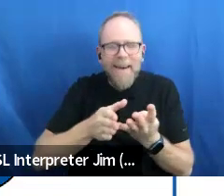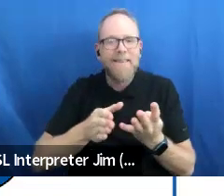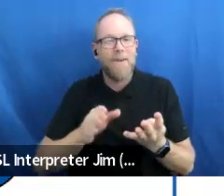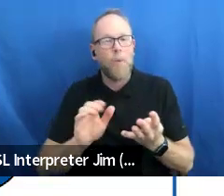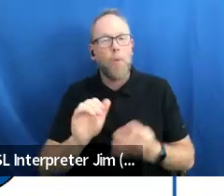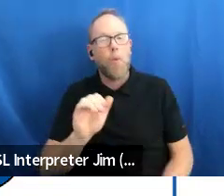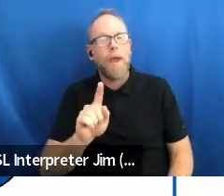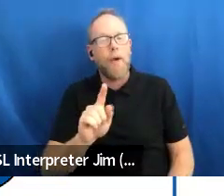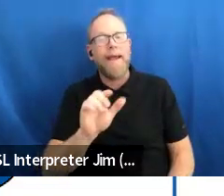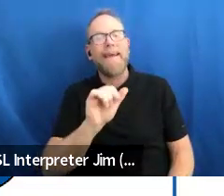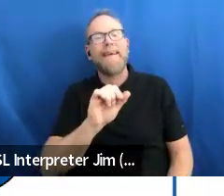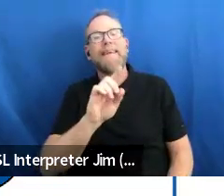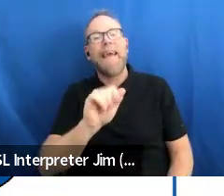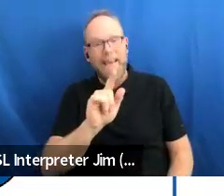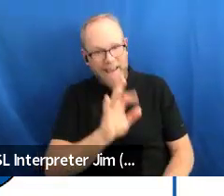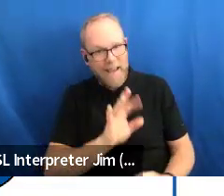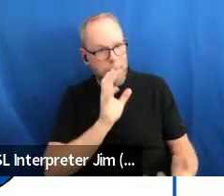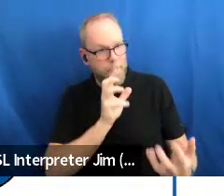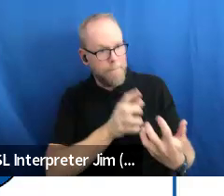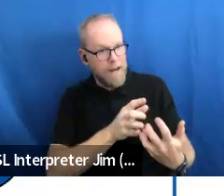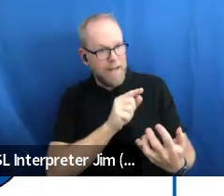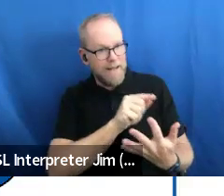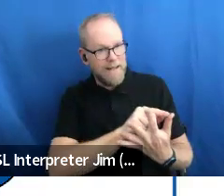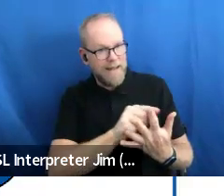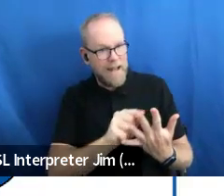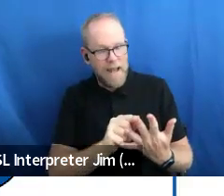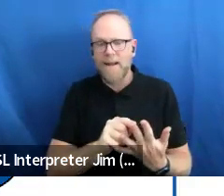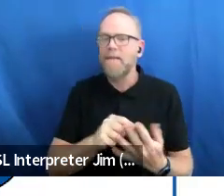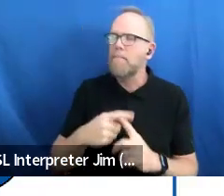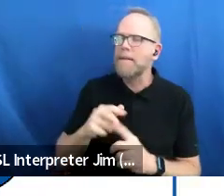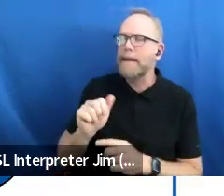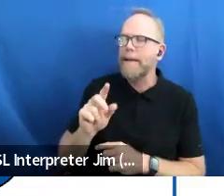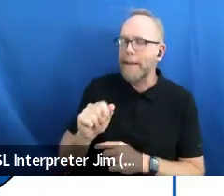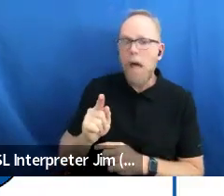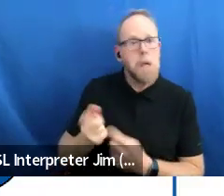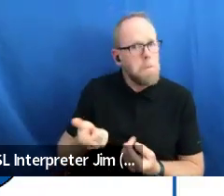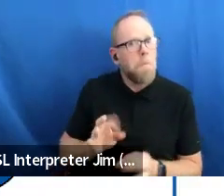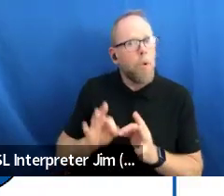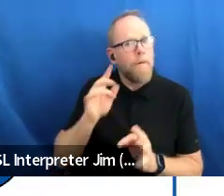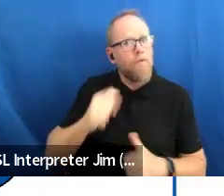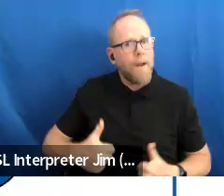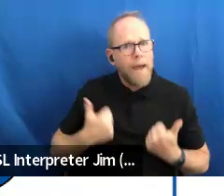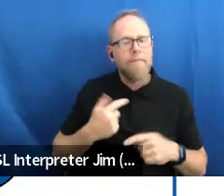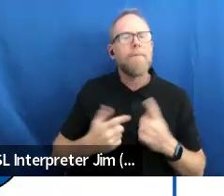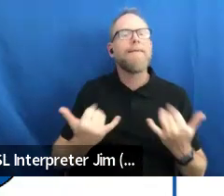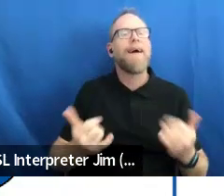much all areas of life, but in terms of education, K-12 education in particular,